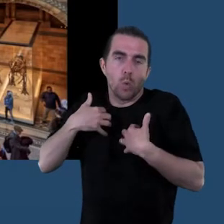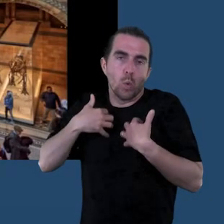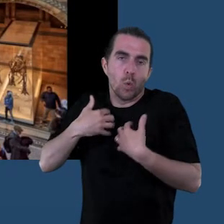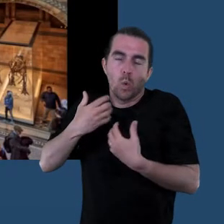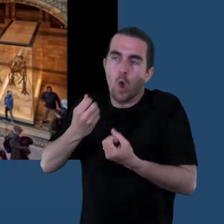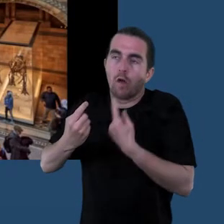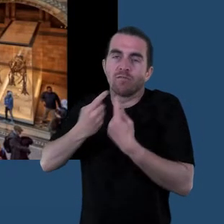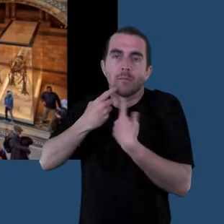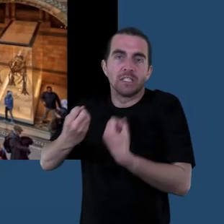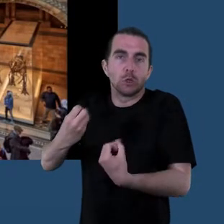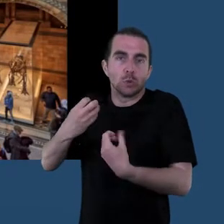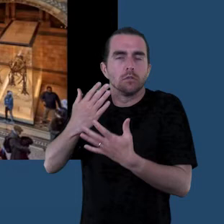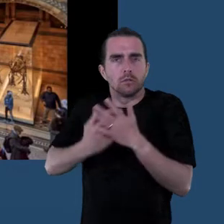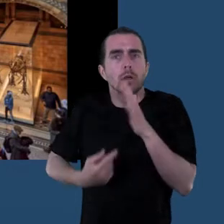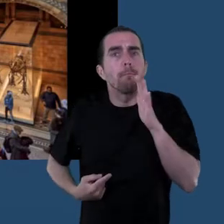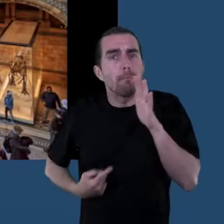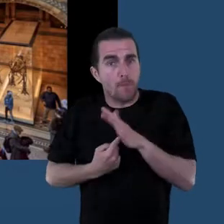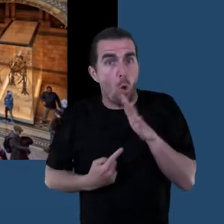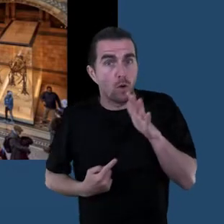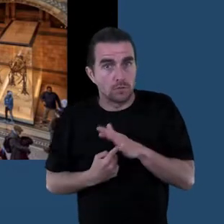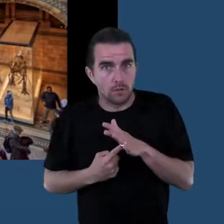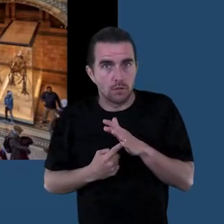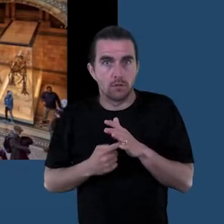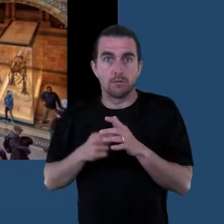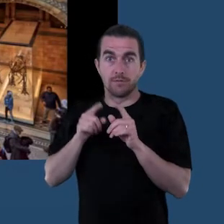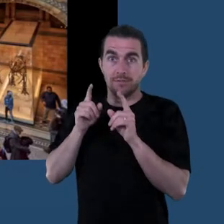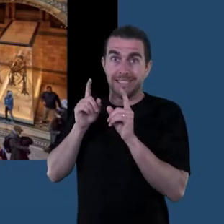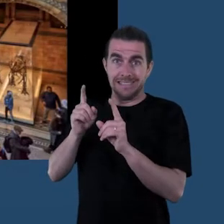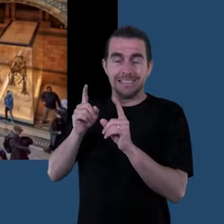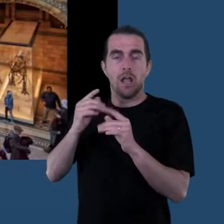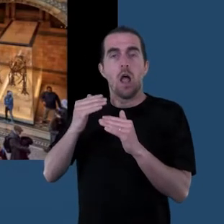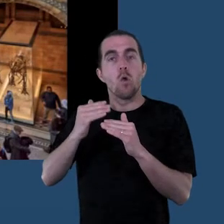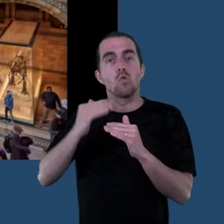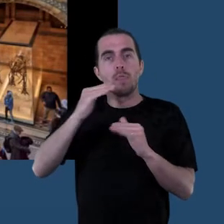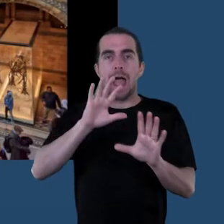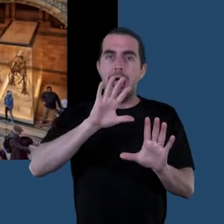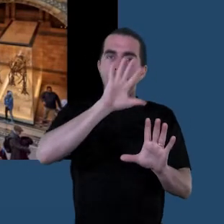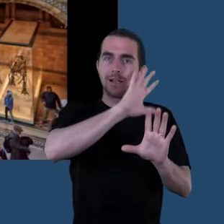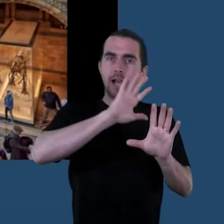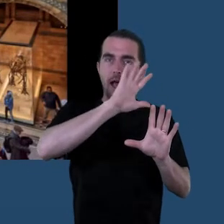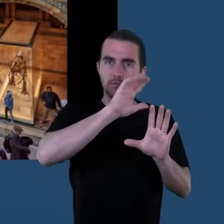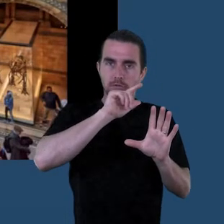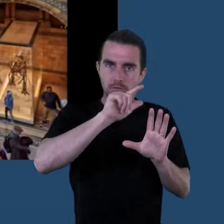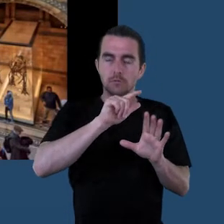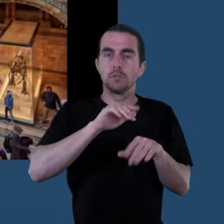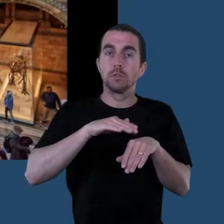And also the important thing is that Hope is a North Atlantic blue whale. It's a subspecies of blue whale